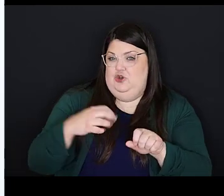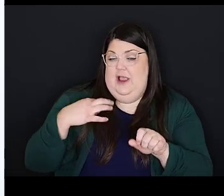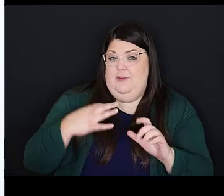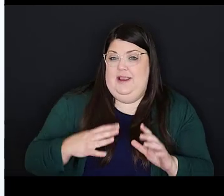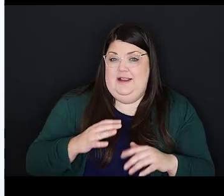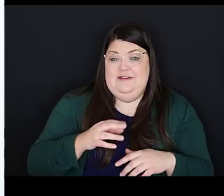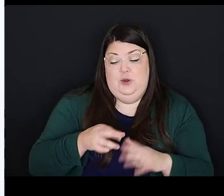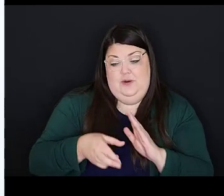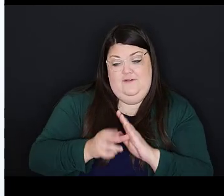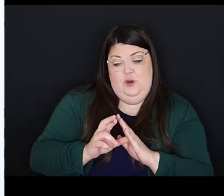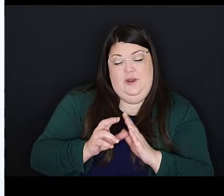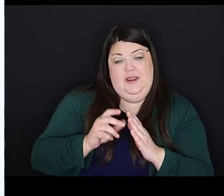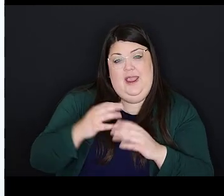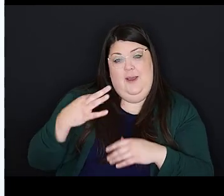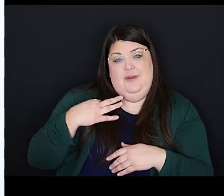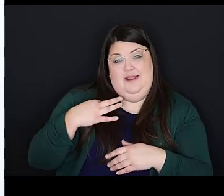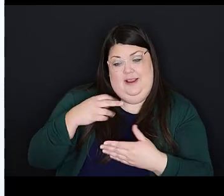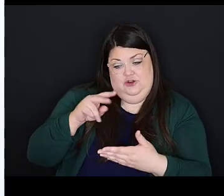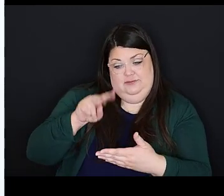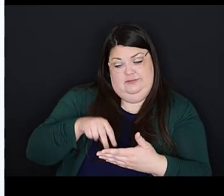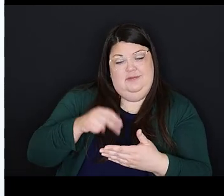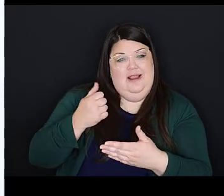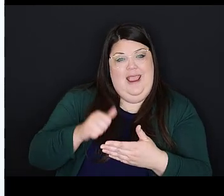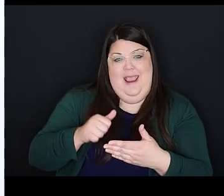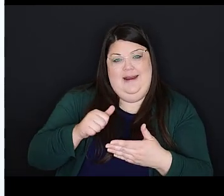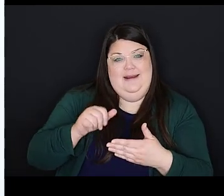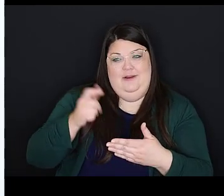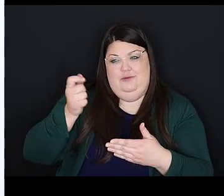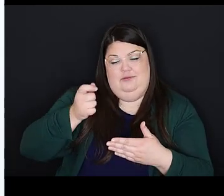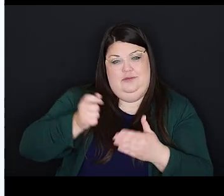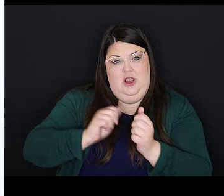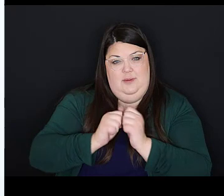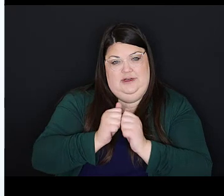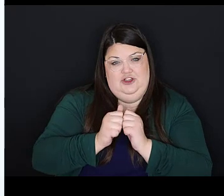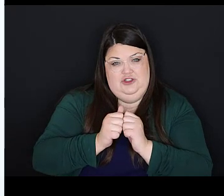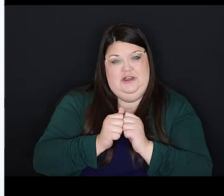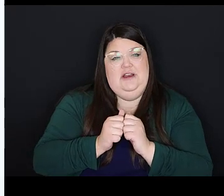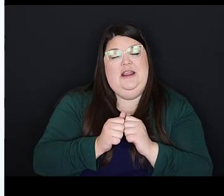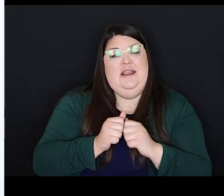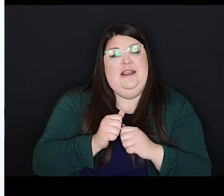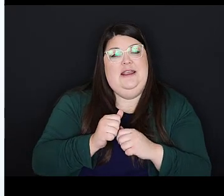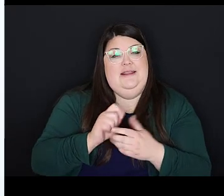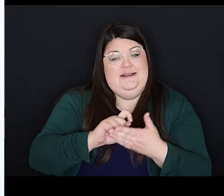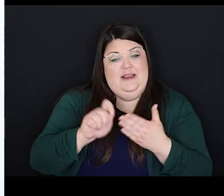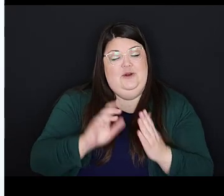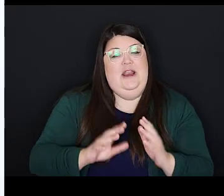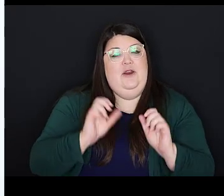in reviewing applications in any discretionary grant competition, the Secretary may consider,